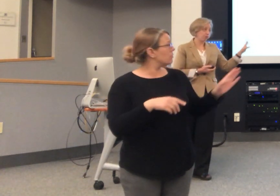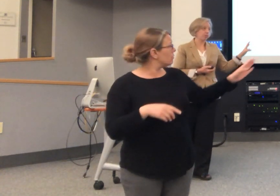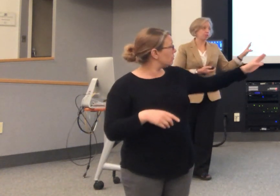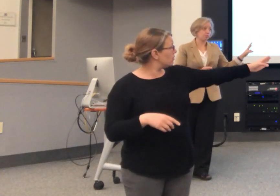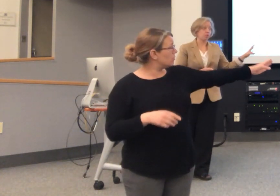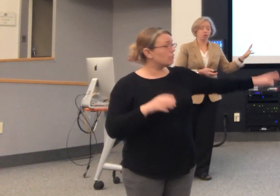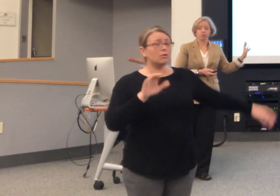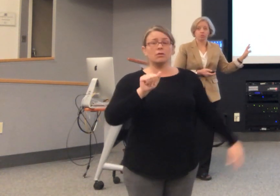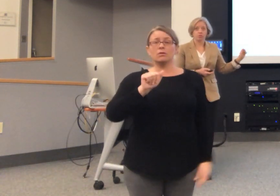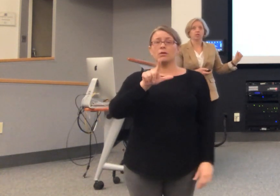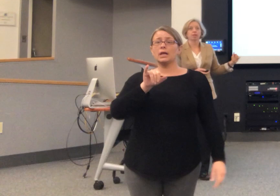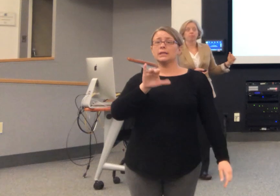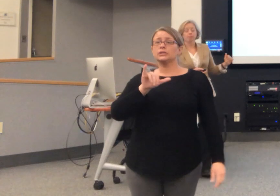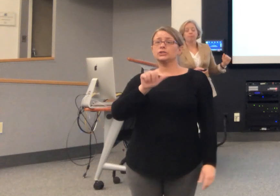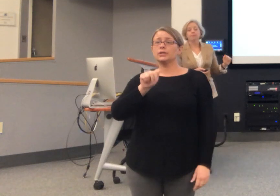are publicly performed for the first time.